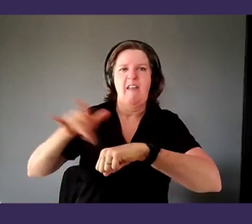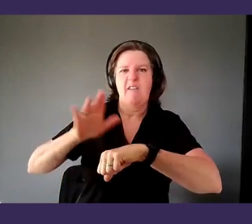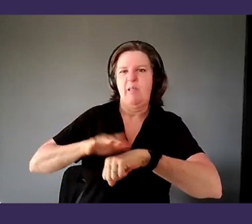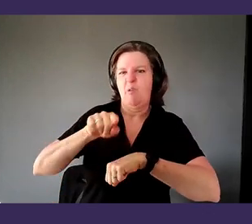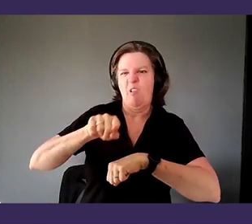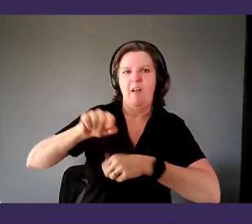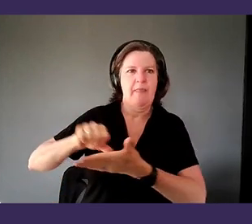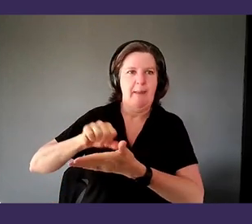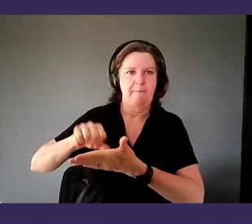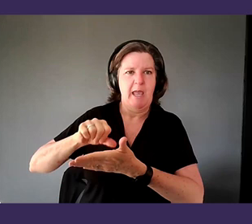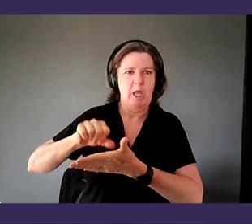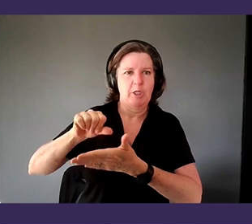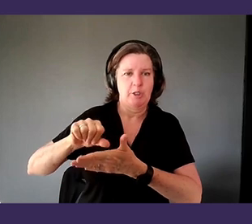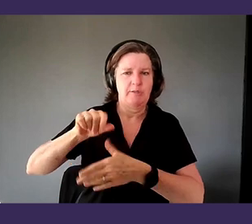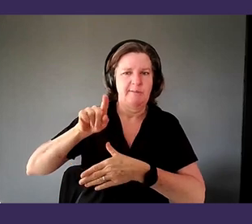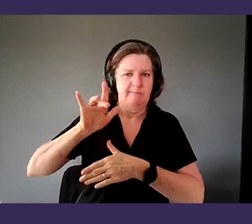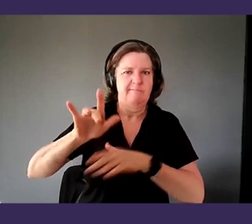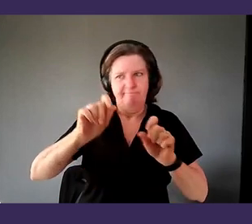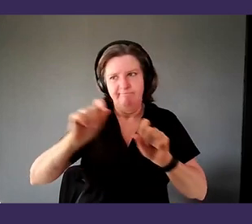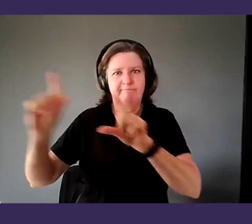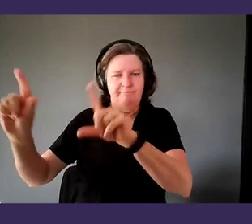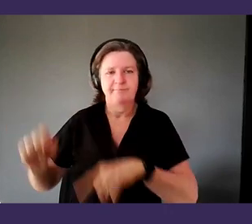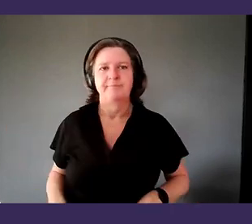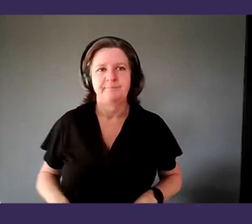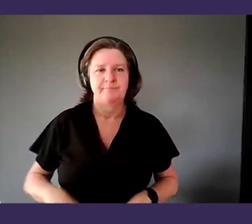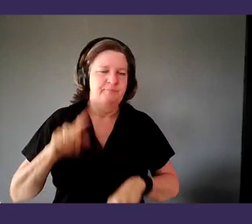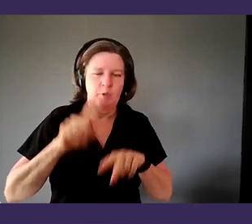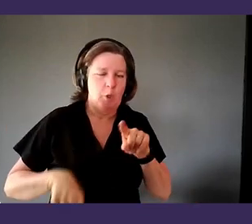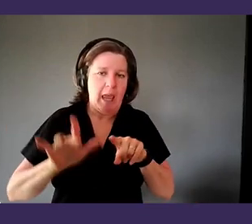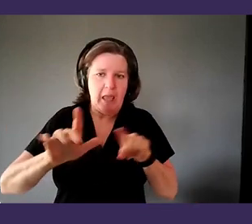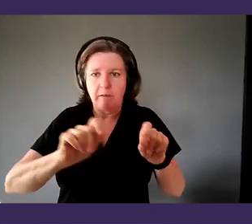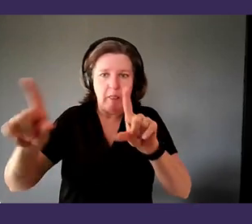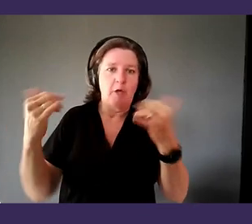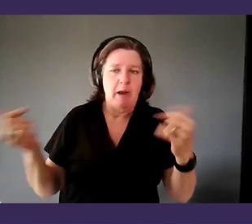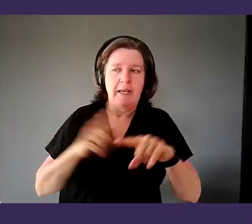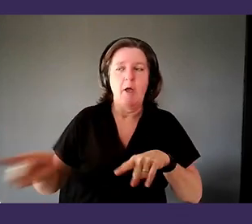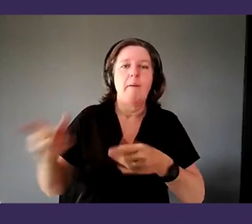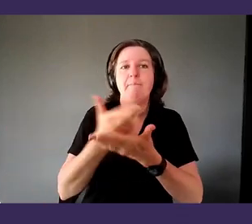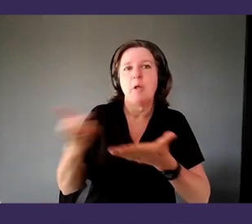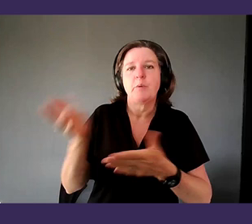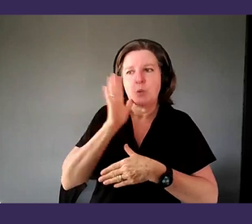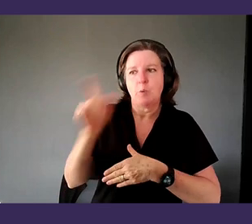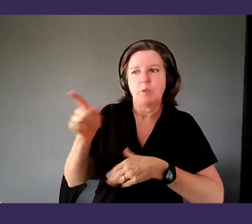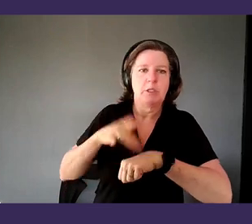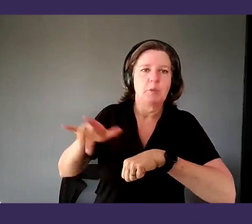So I know you can't click on this screen right now, but those resources will be available on our website.